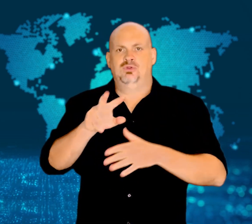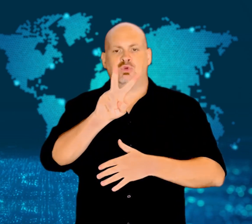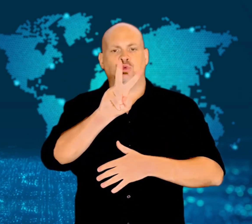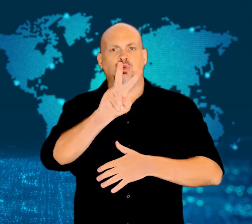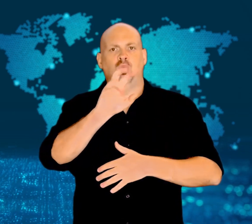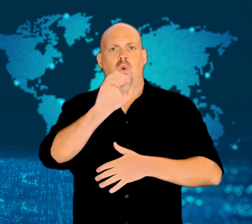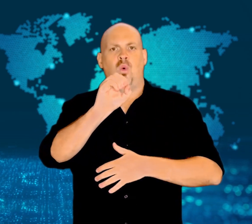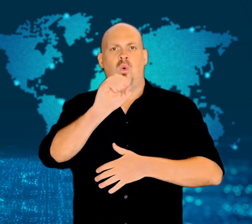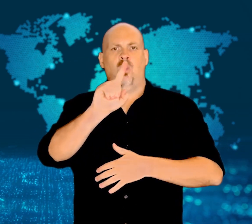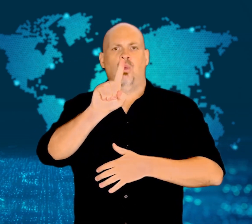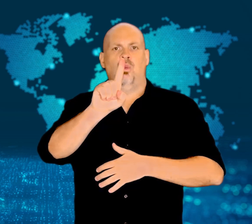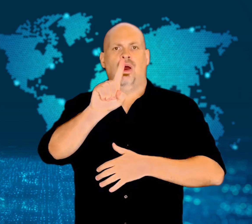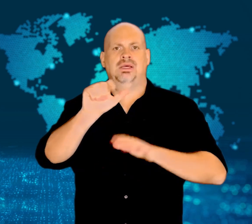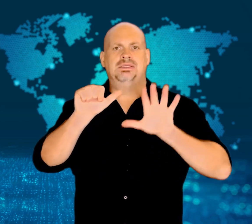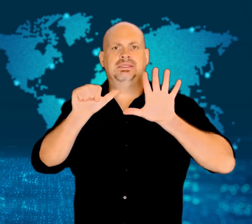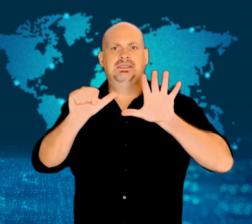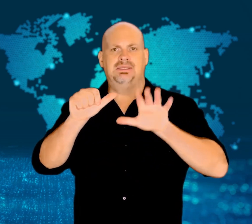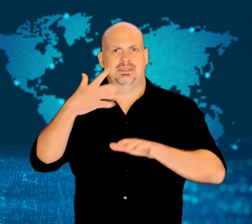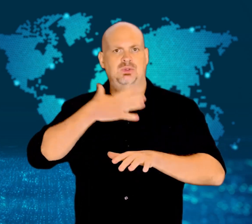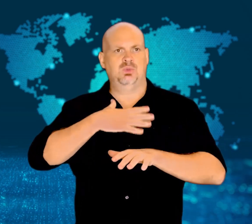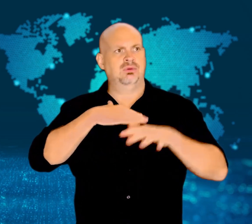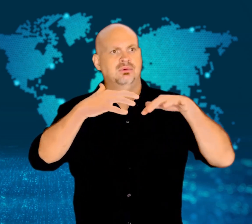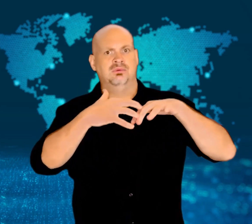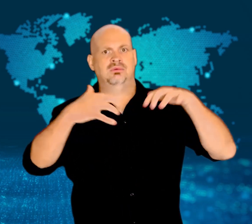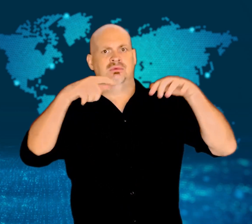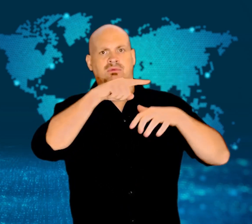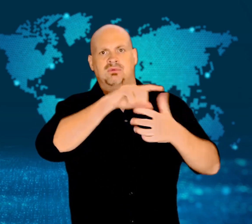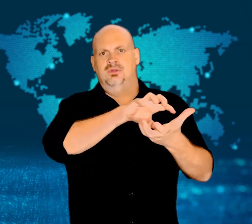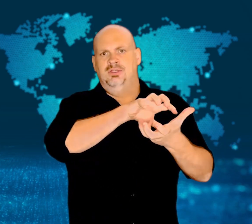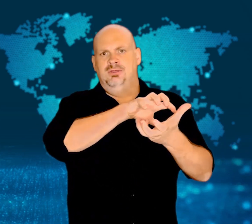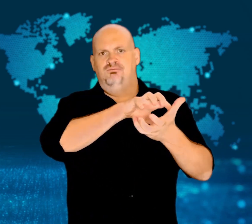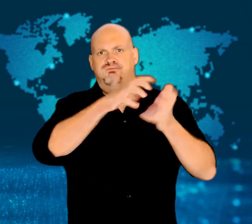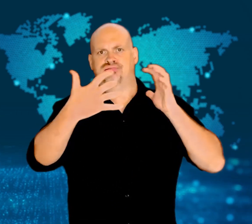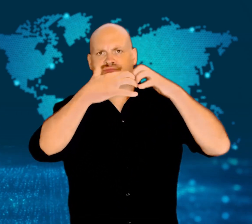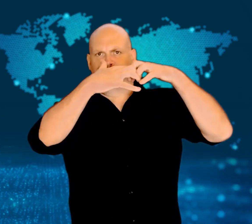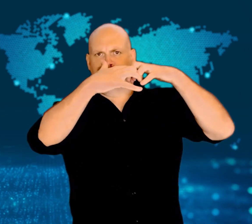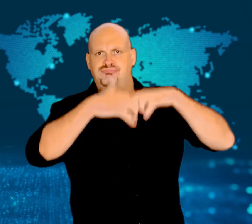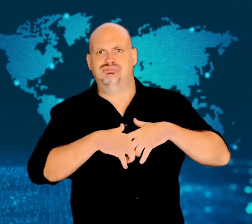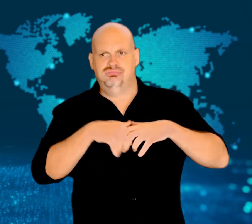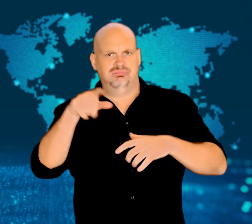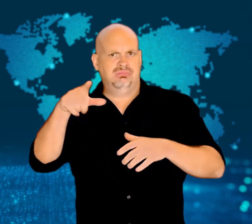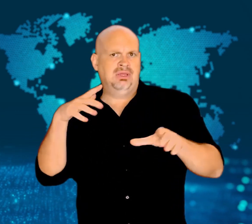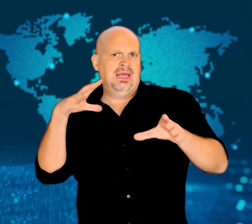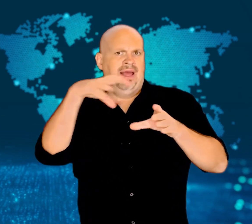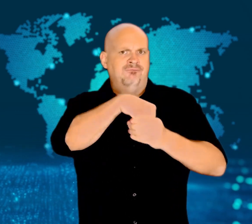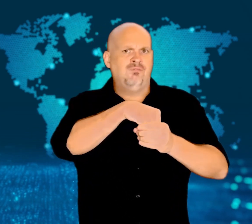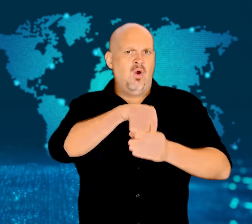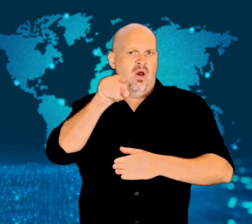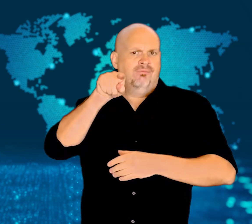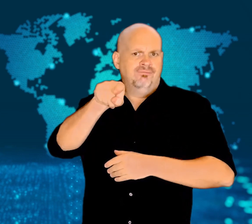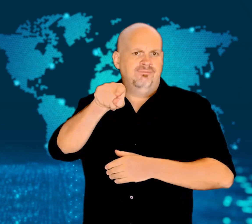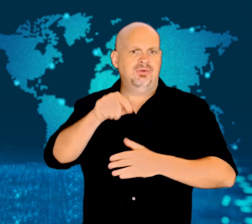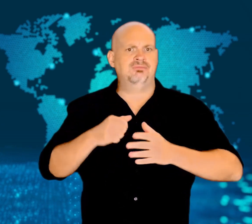against him a few hours later charging him for his presumed involvement